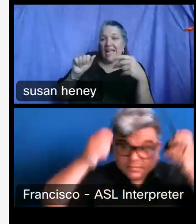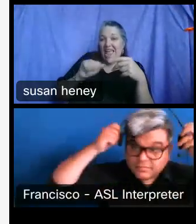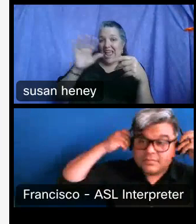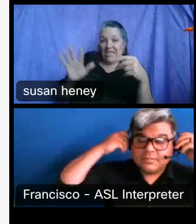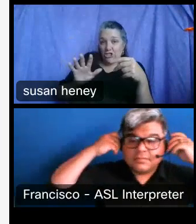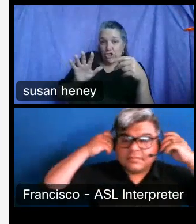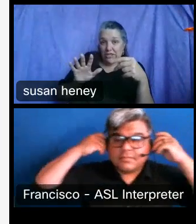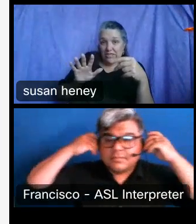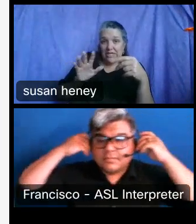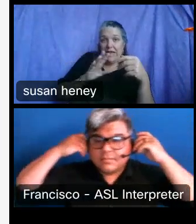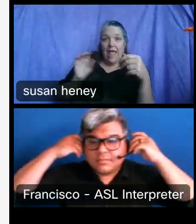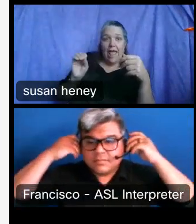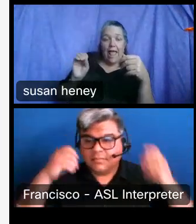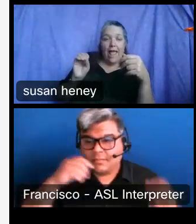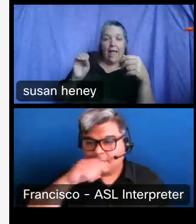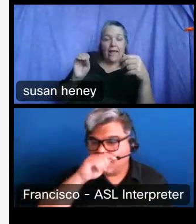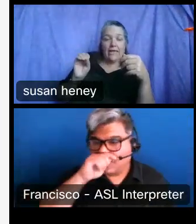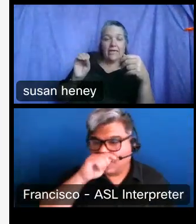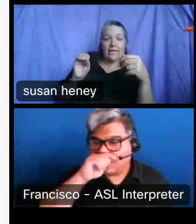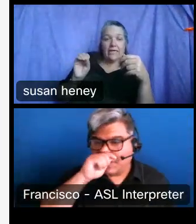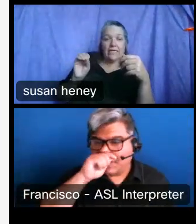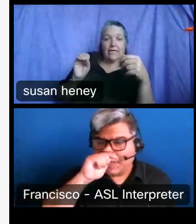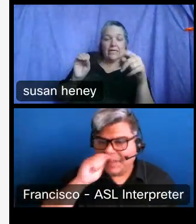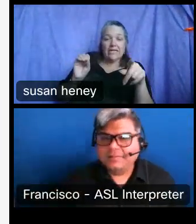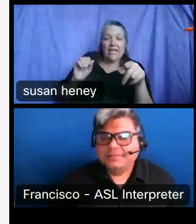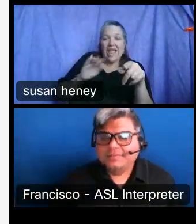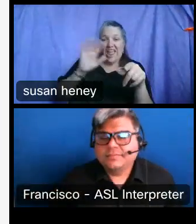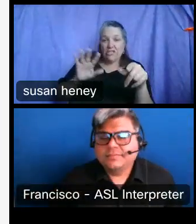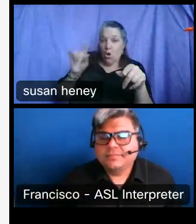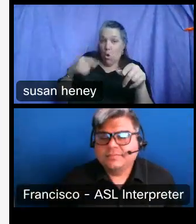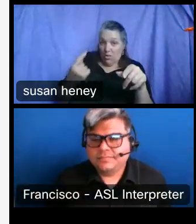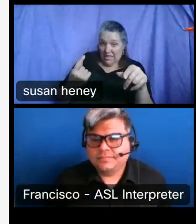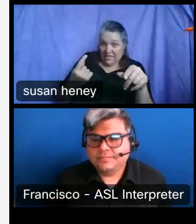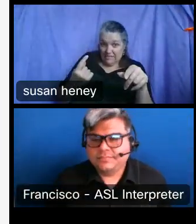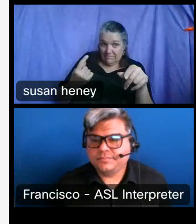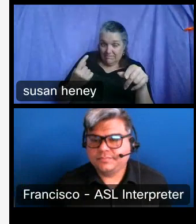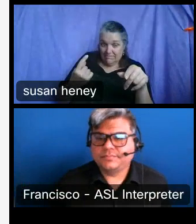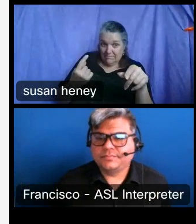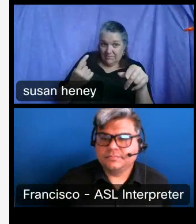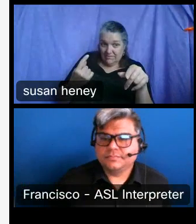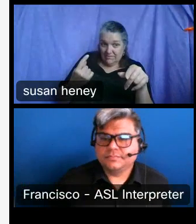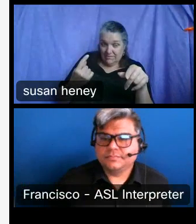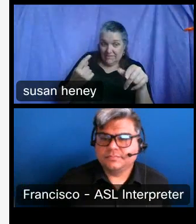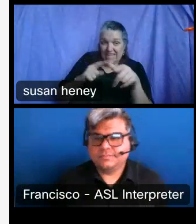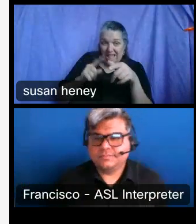And here I would select Asian alone, and then I will select Search.